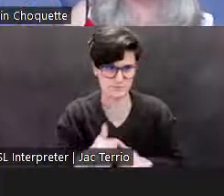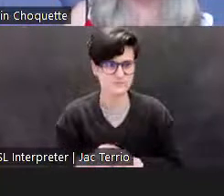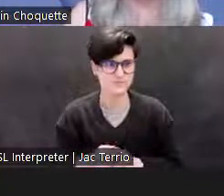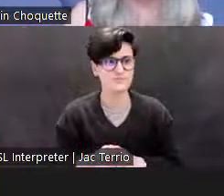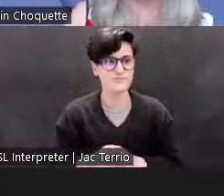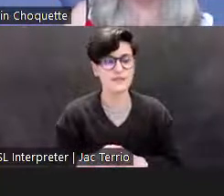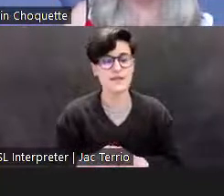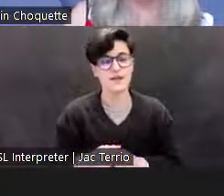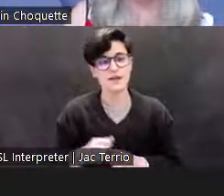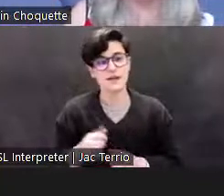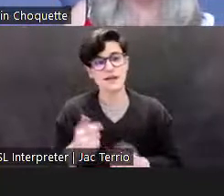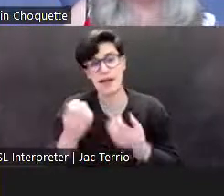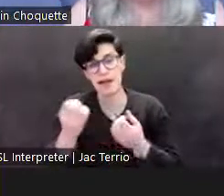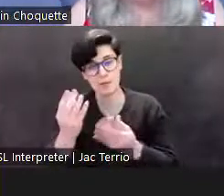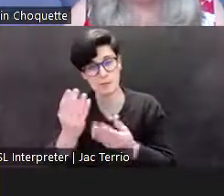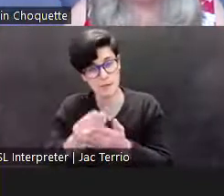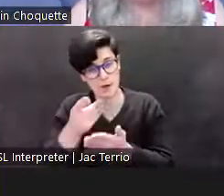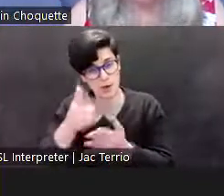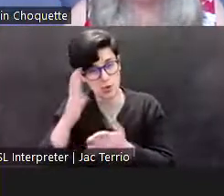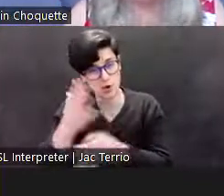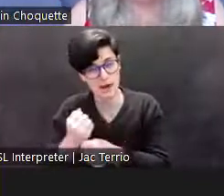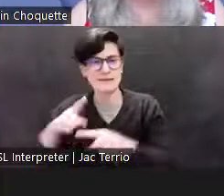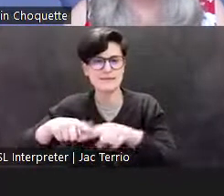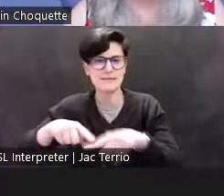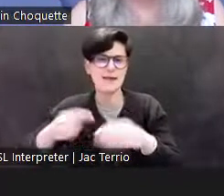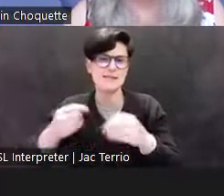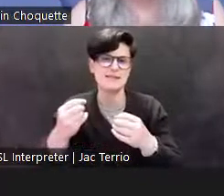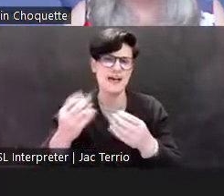on how much you earn. 15:50:12 We have a benefit back there on our